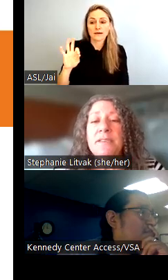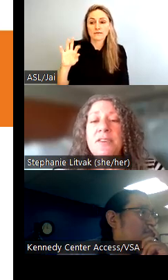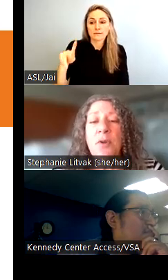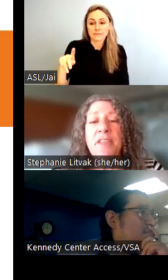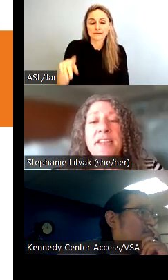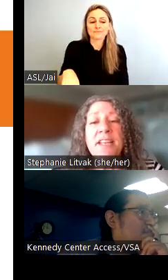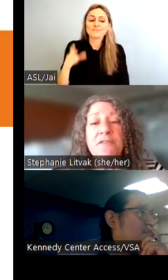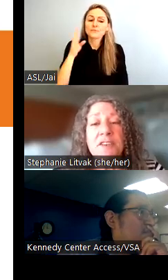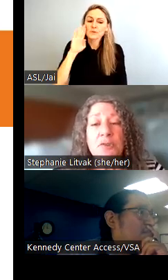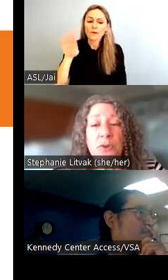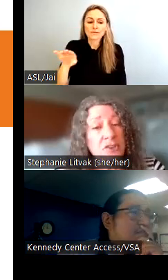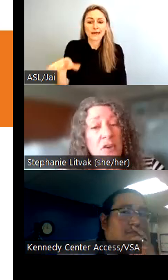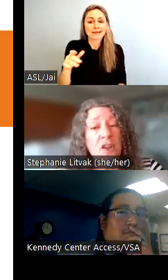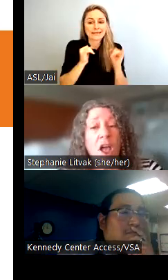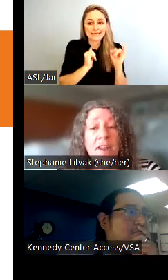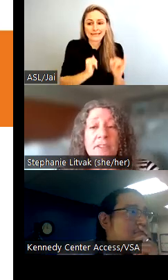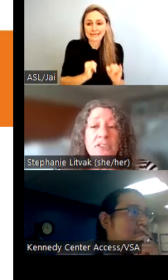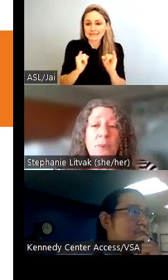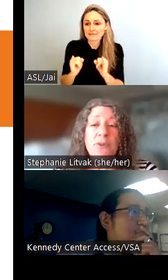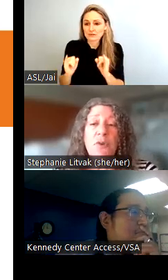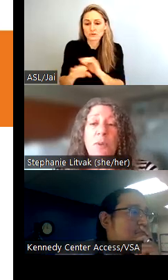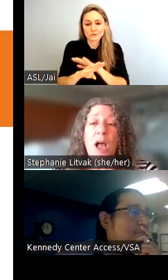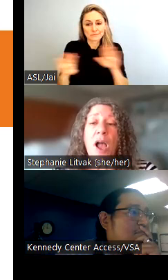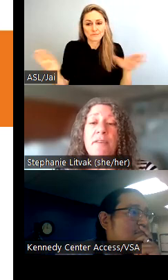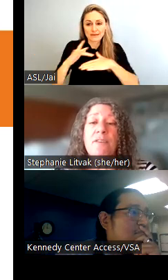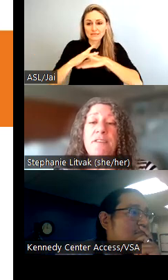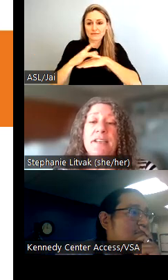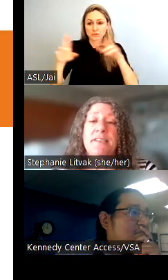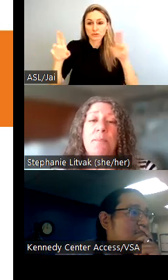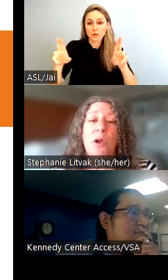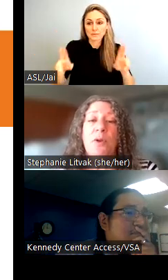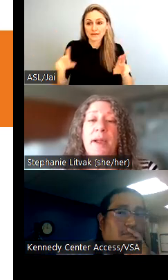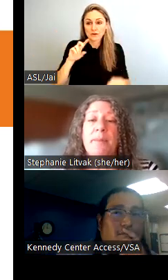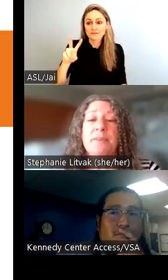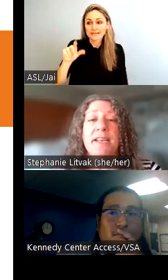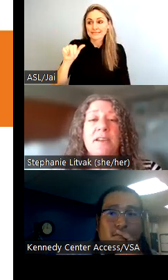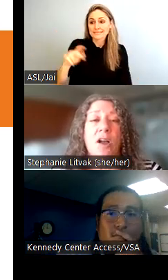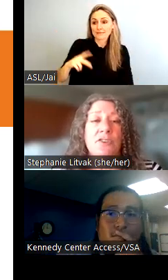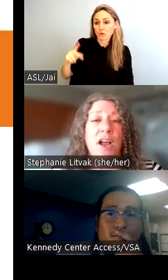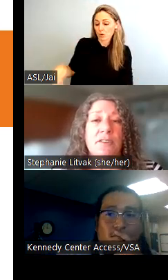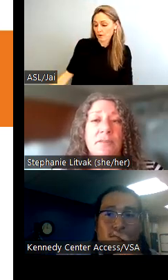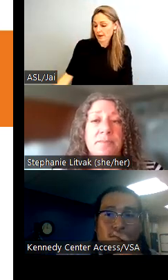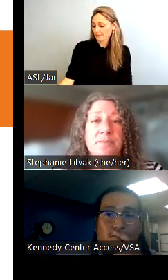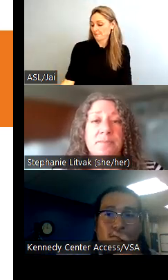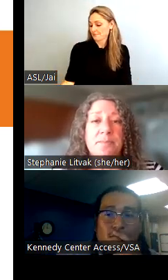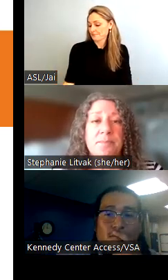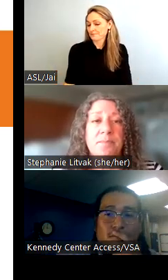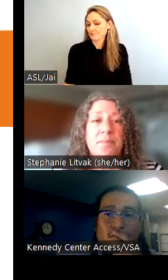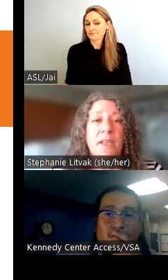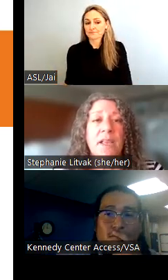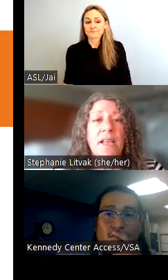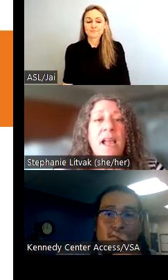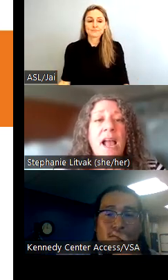Please note that individuals are not eligible to apply for a VSA program site contract.